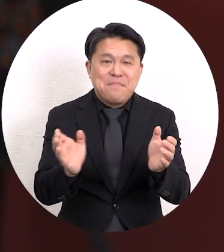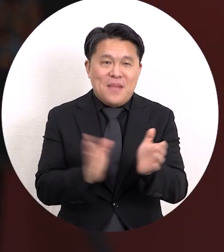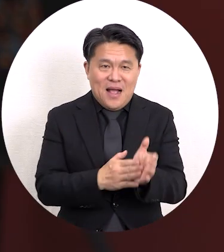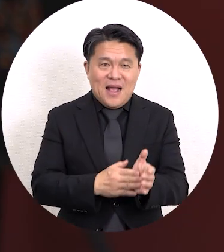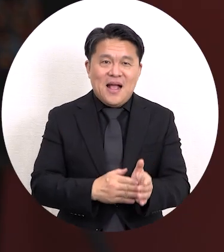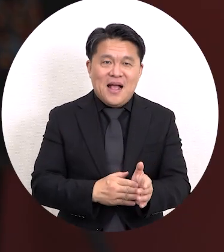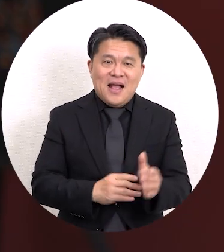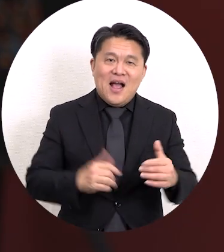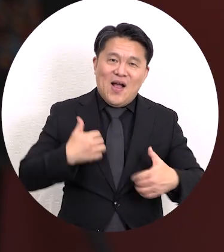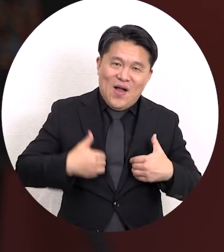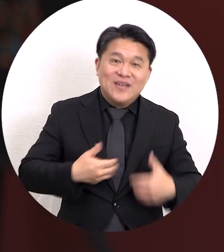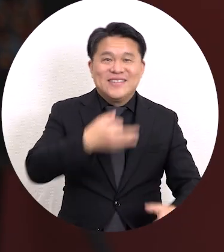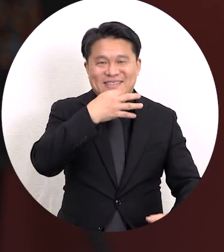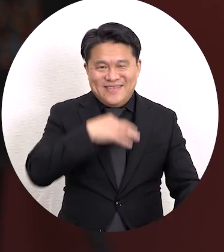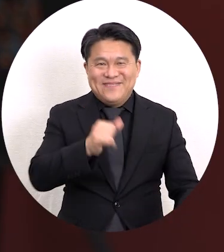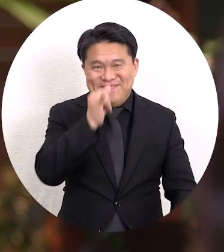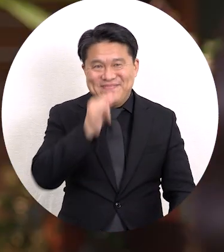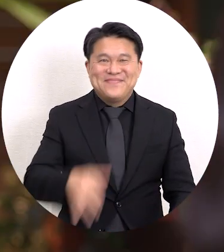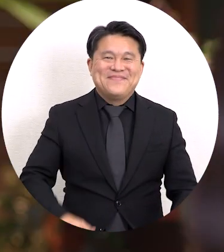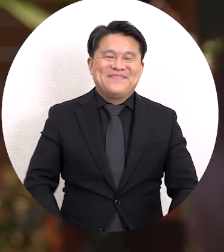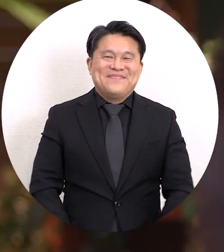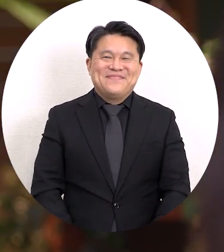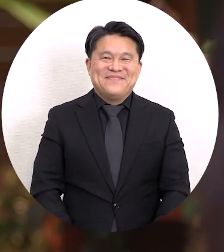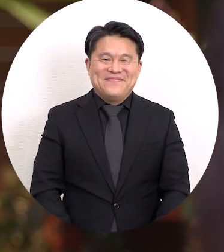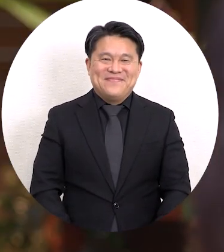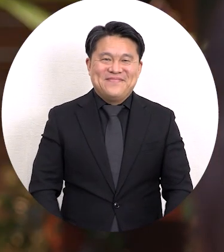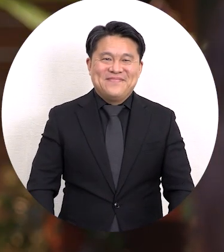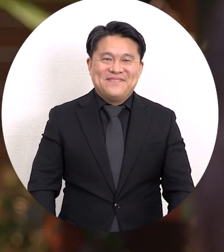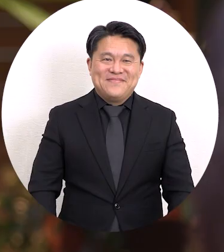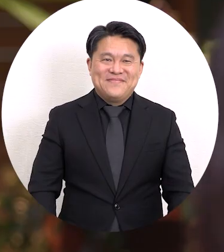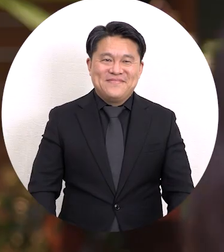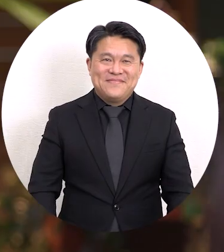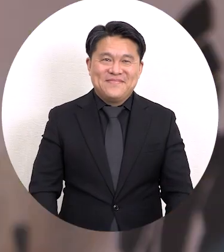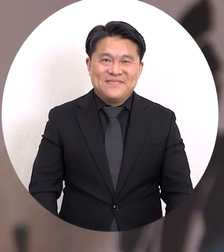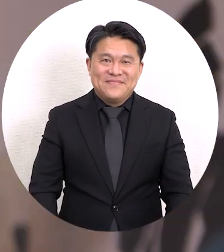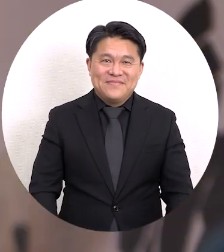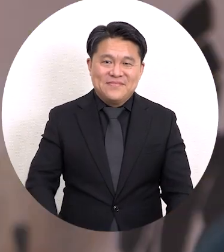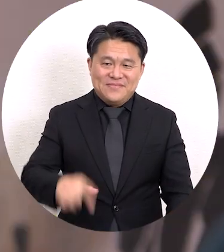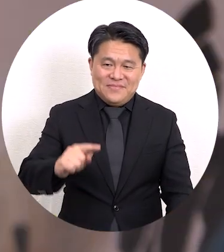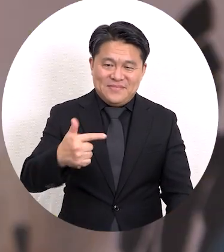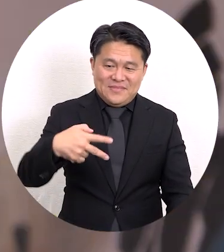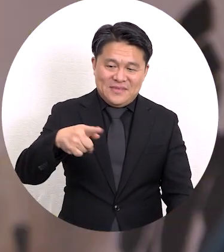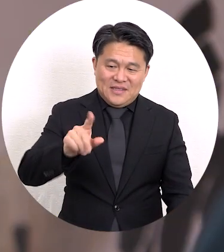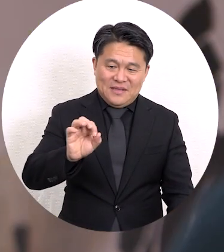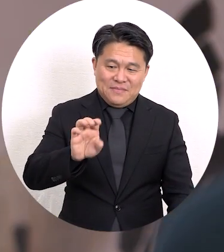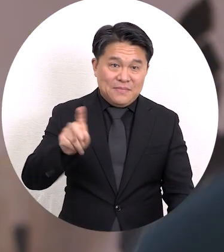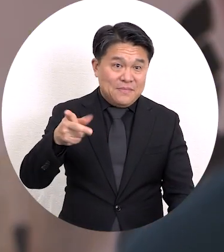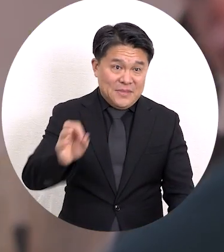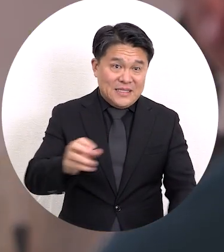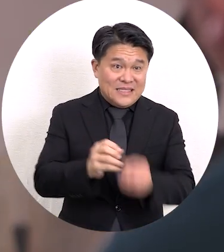has been an enjoyable and enriching experience. The poet Cheon Sang-byeong